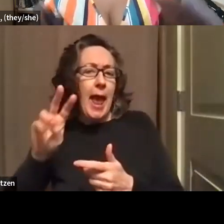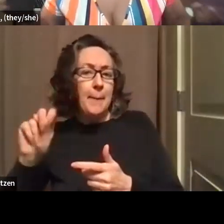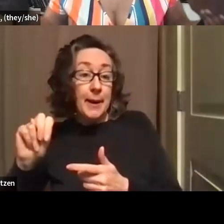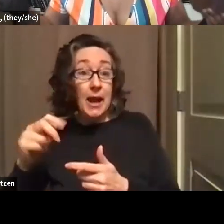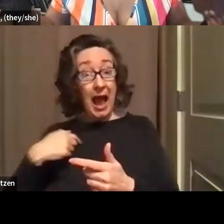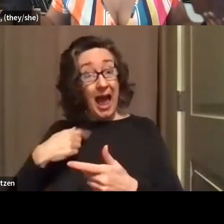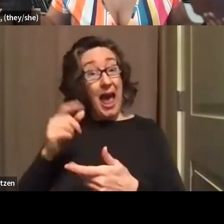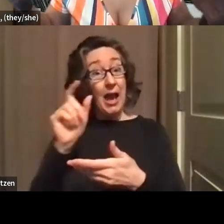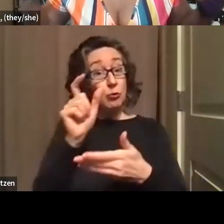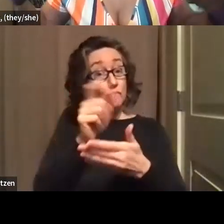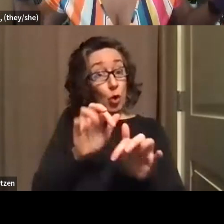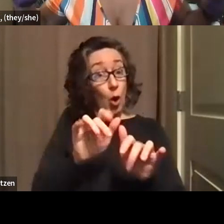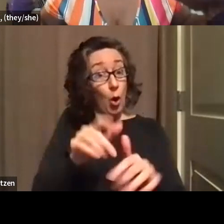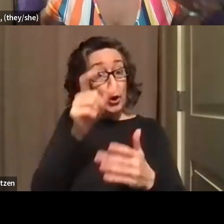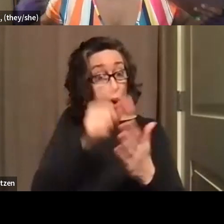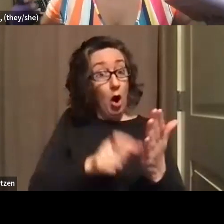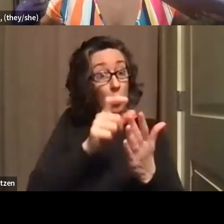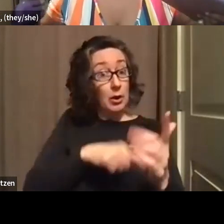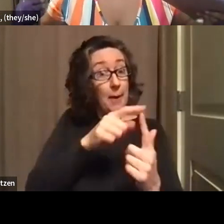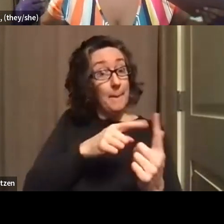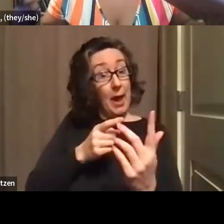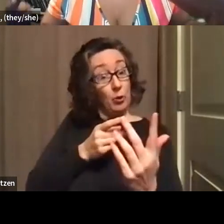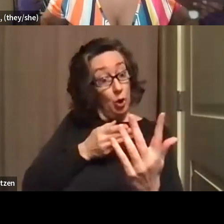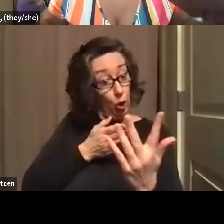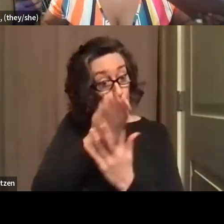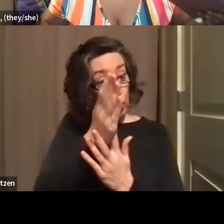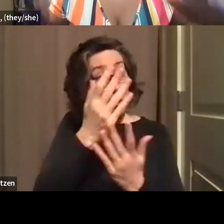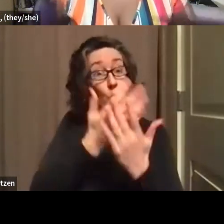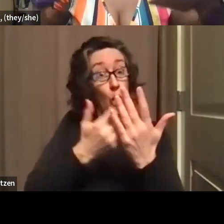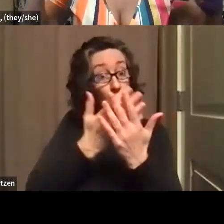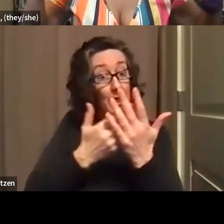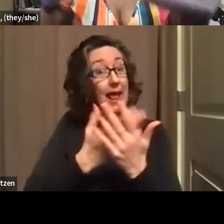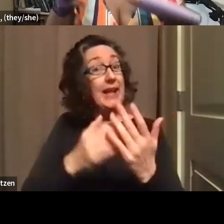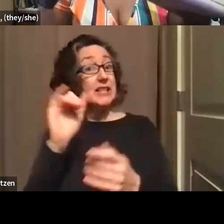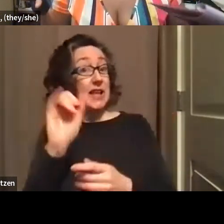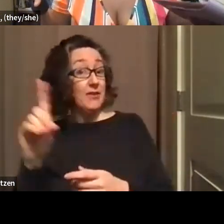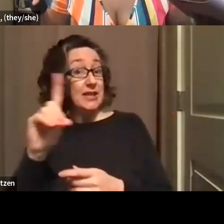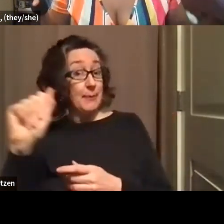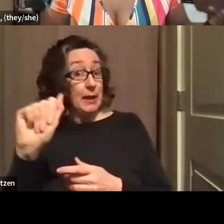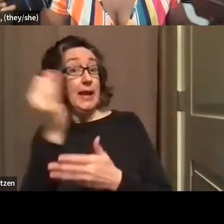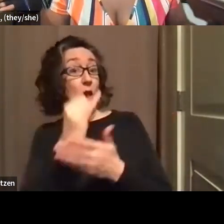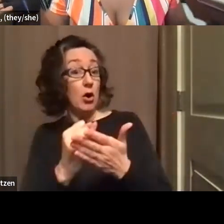And because I was disabled, I was able to make choices to create more accessibility